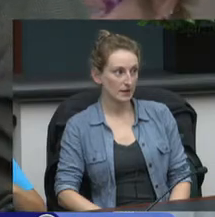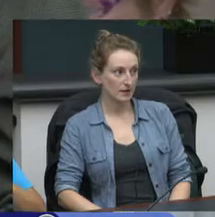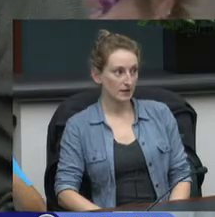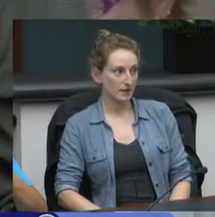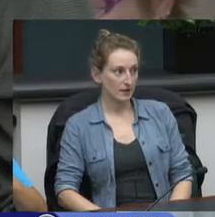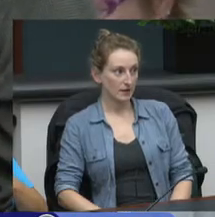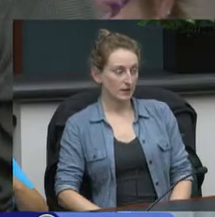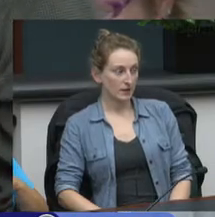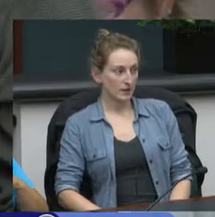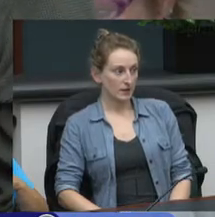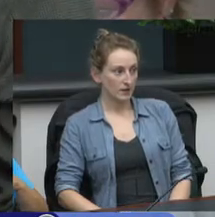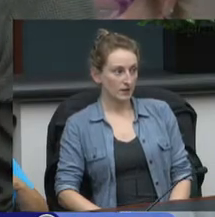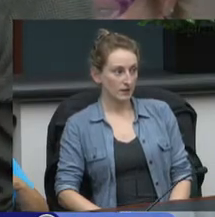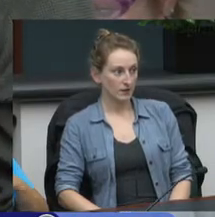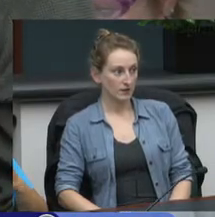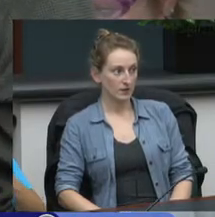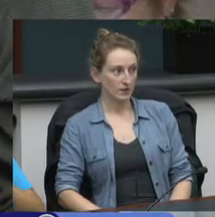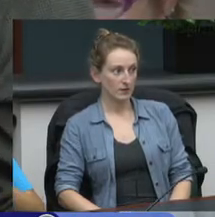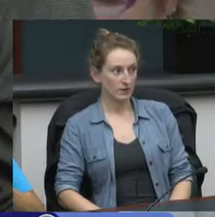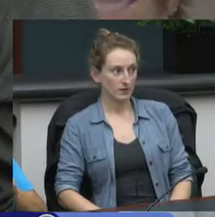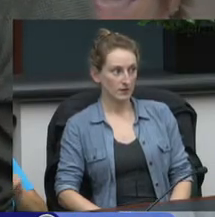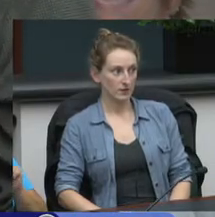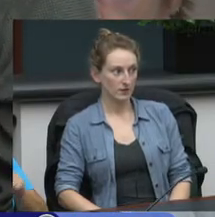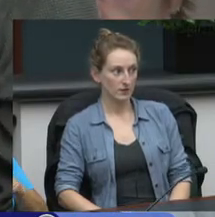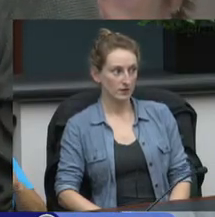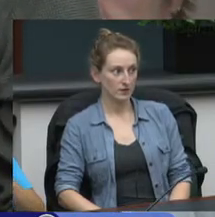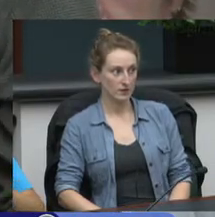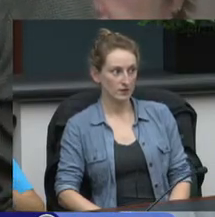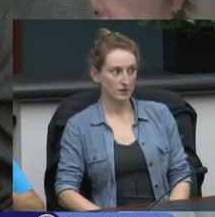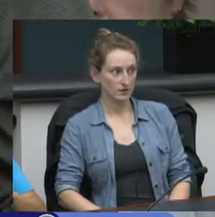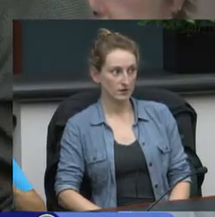want to ask a question can I ask a question and then donate back the rest